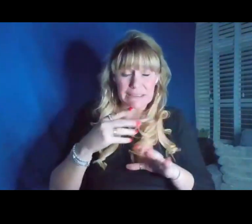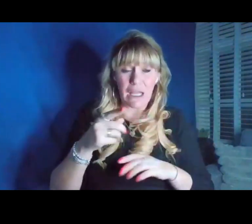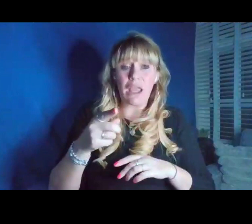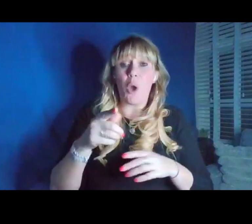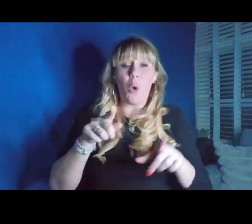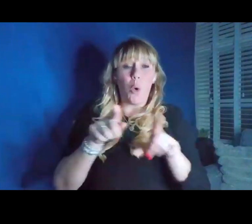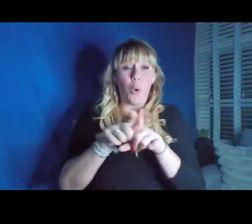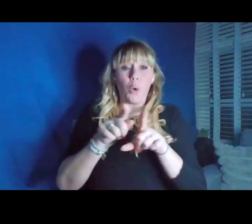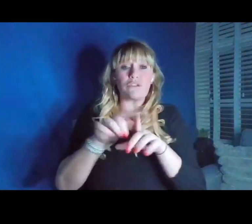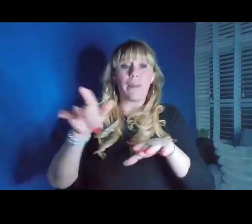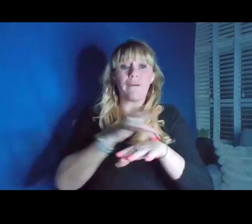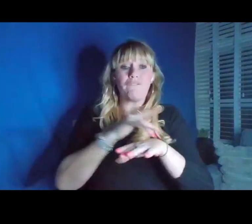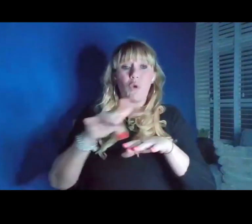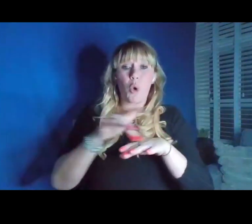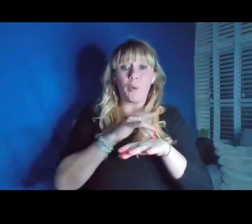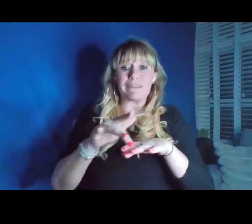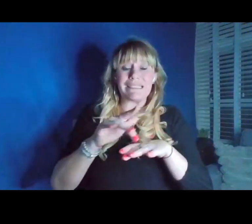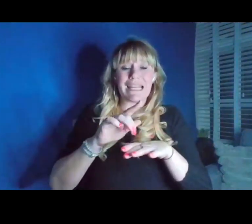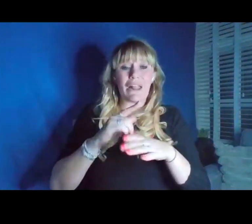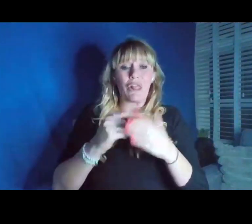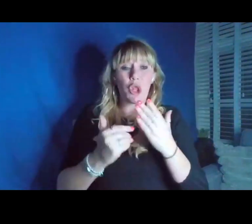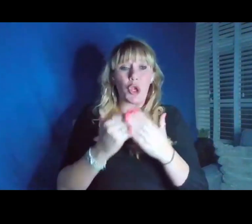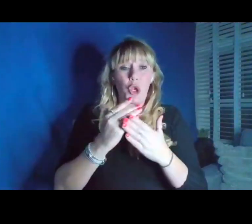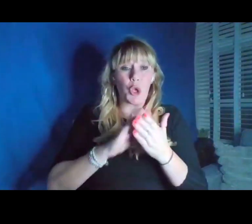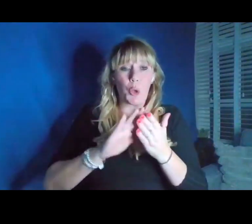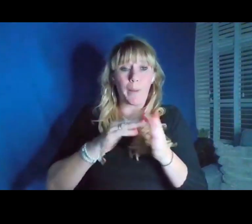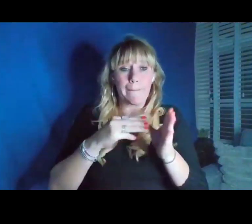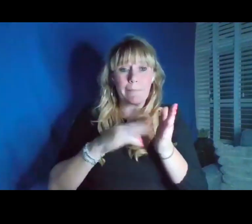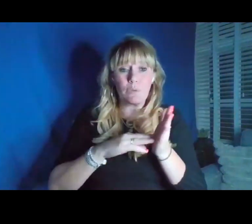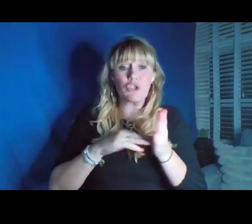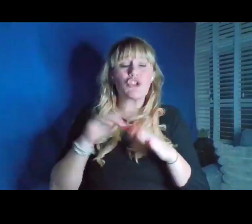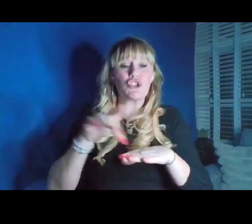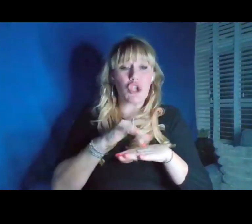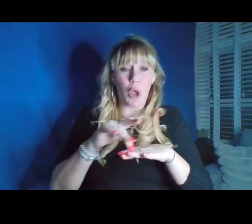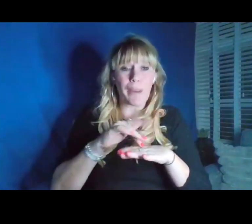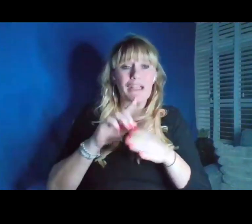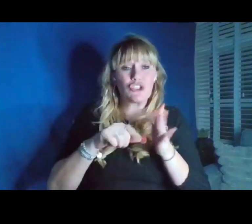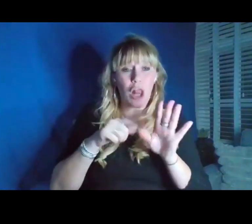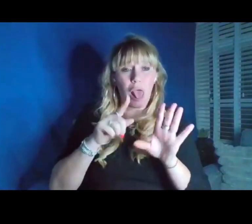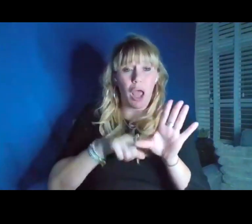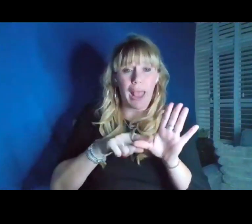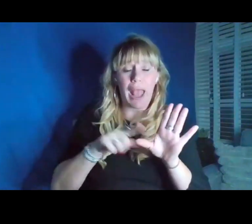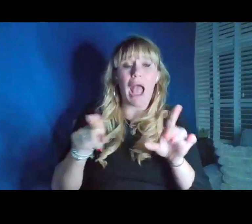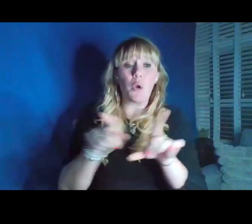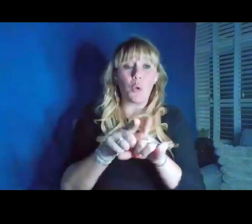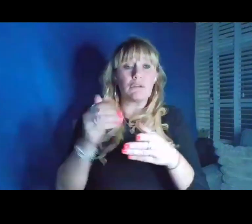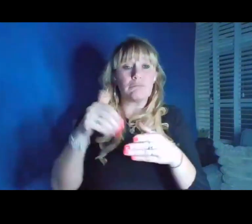the Newham Show in July, and took part in Hackney Carnival in September.